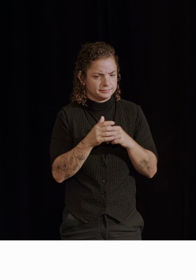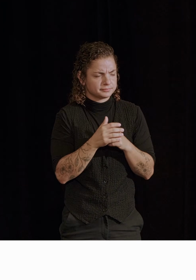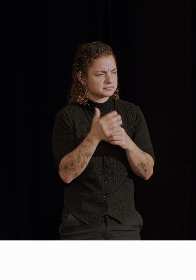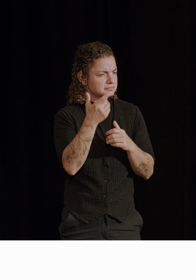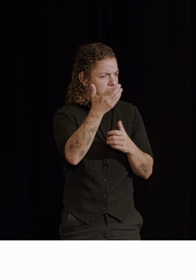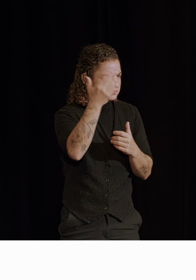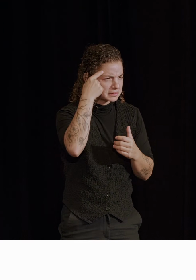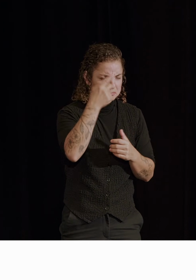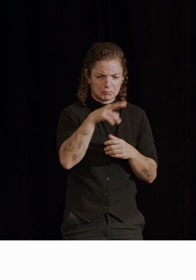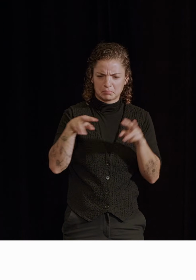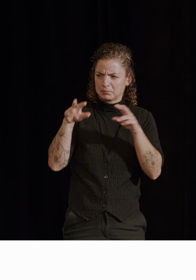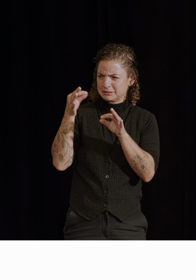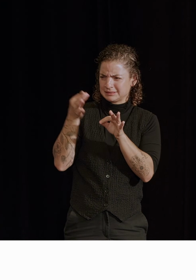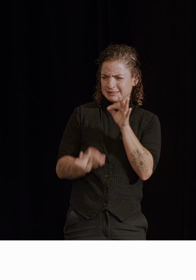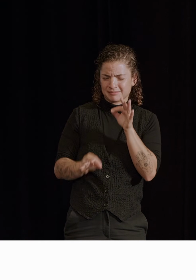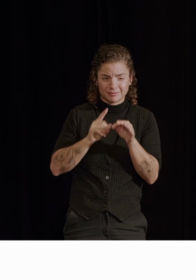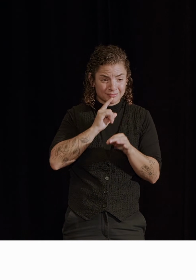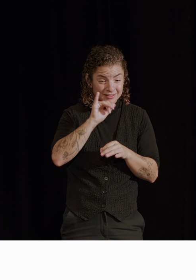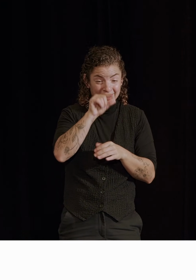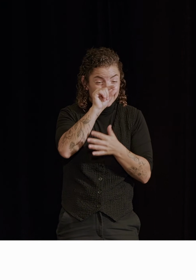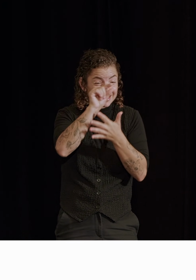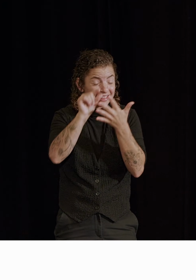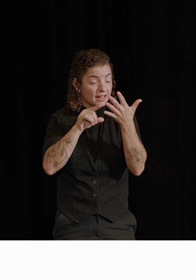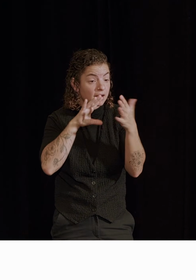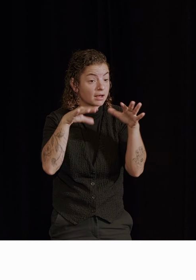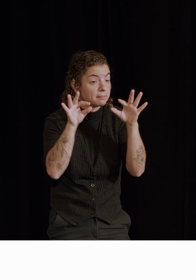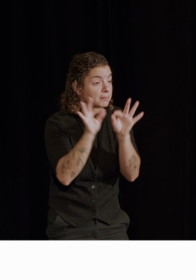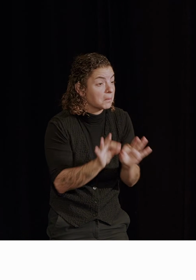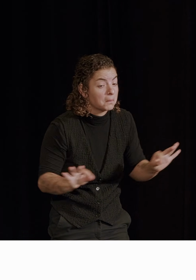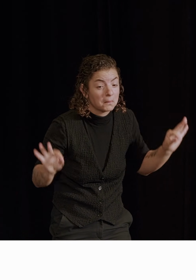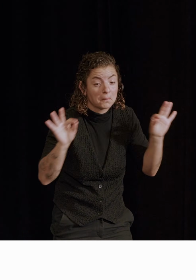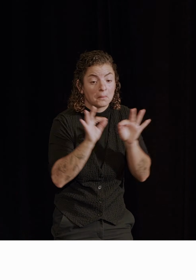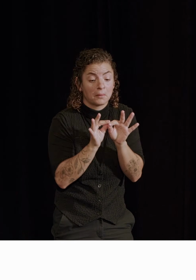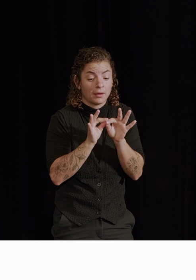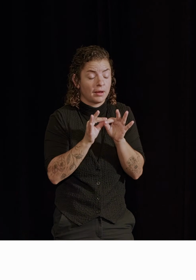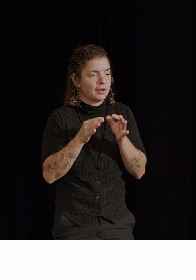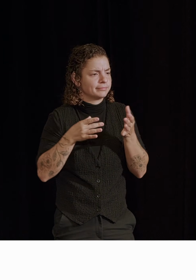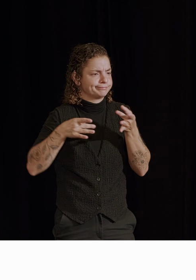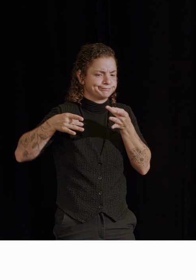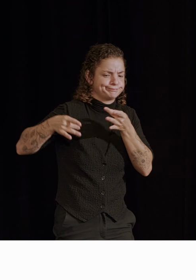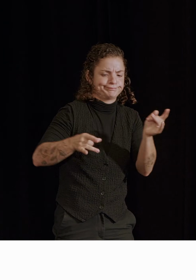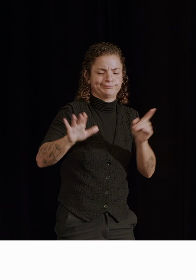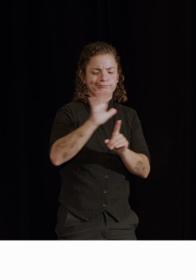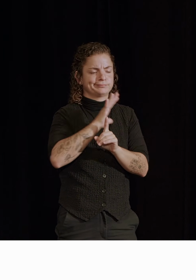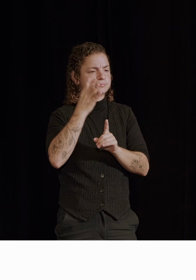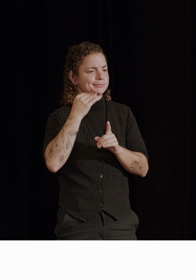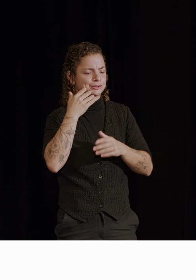And what's equally important is how these features come to life.